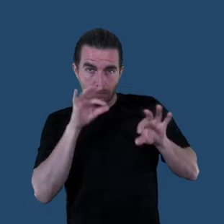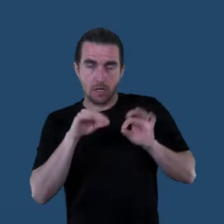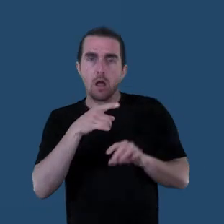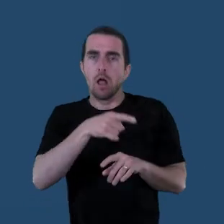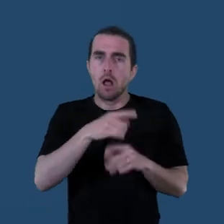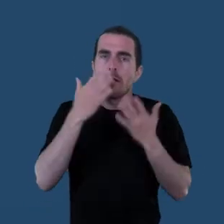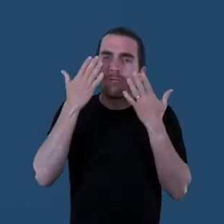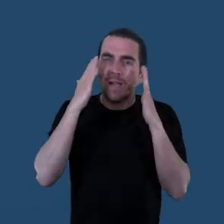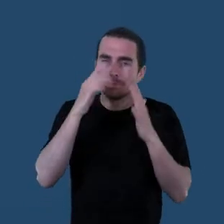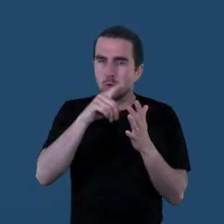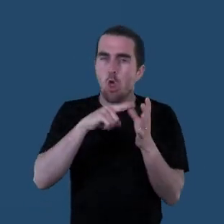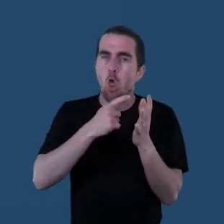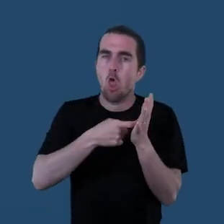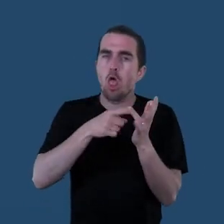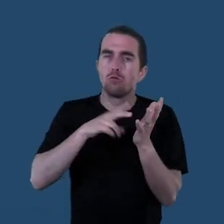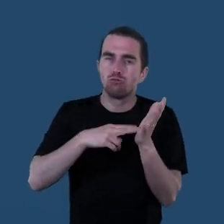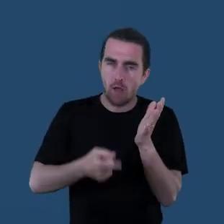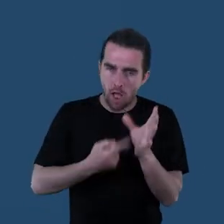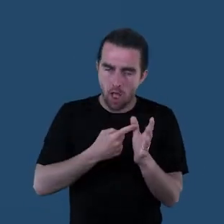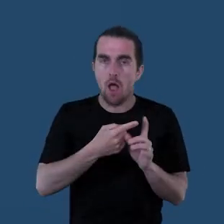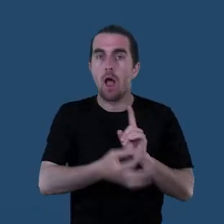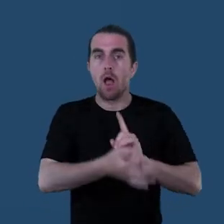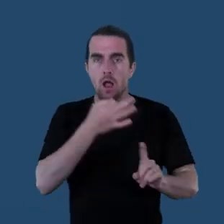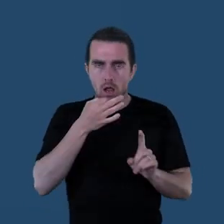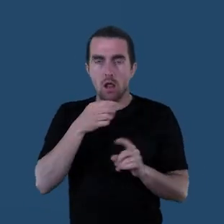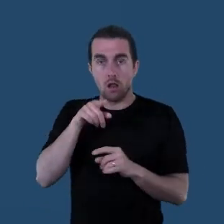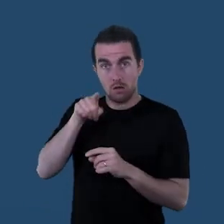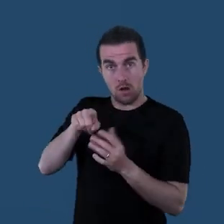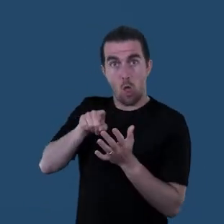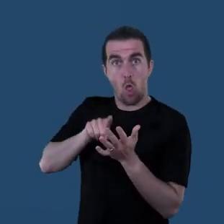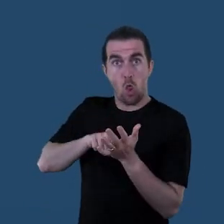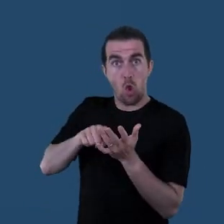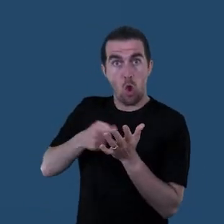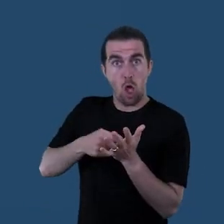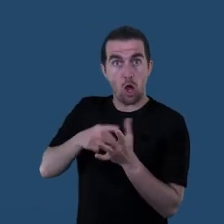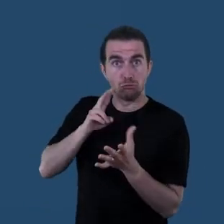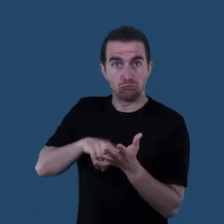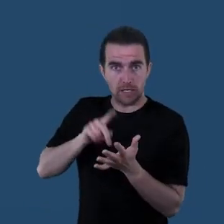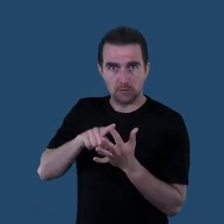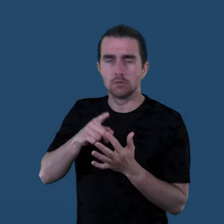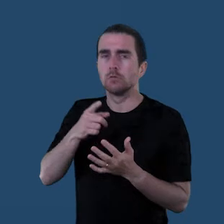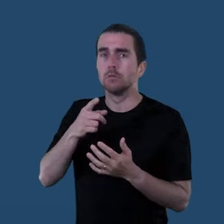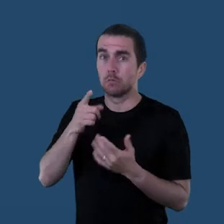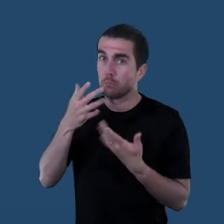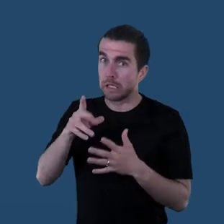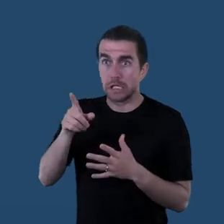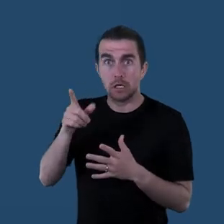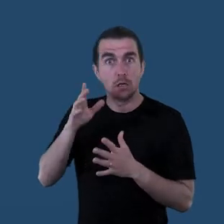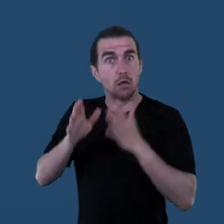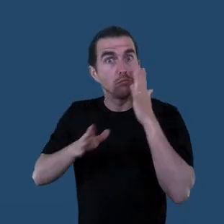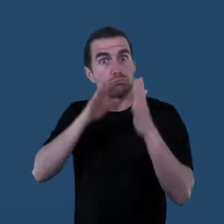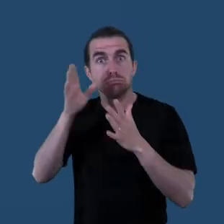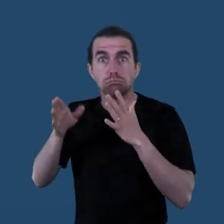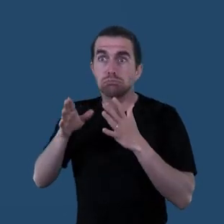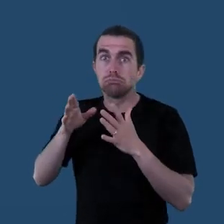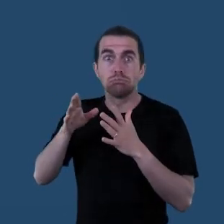This question on Facebook from Aruna, and this is for you, Lorraine, "Can you share any one of your challenging field expeditions?"